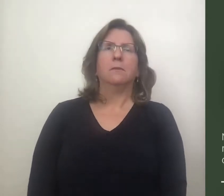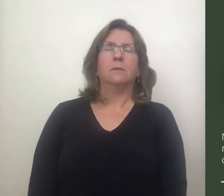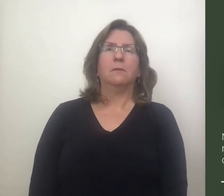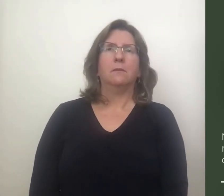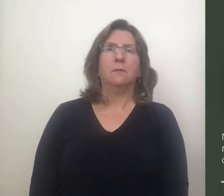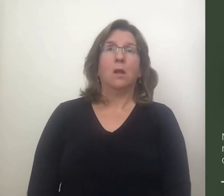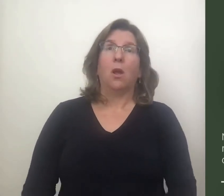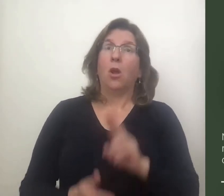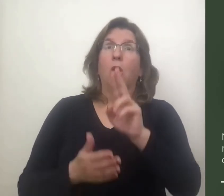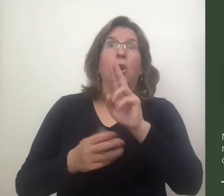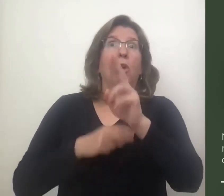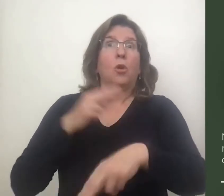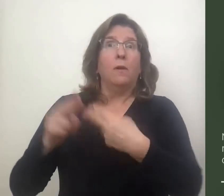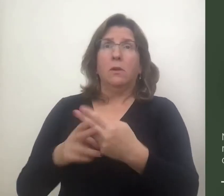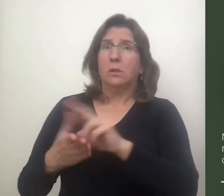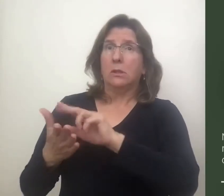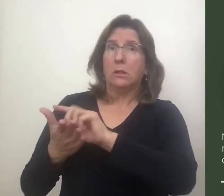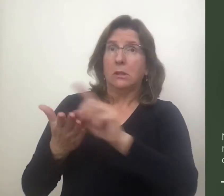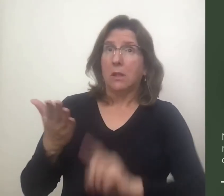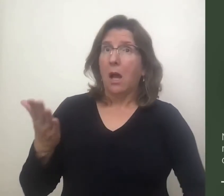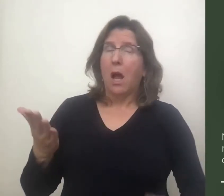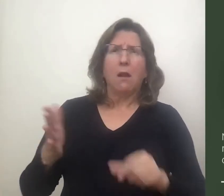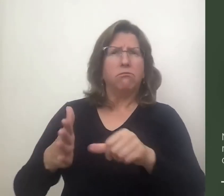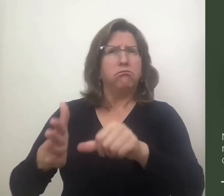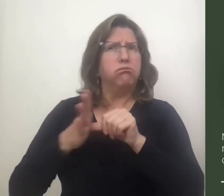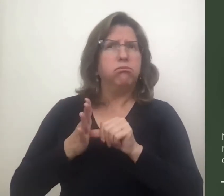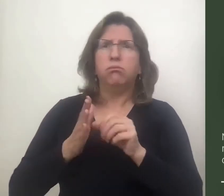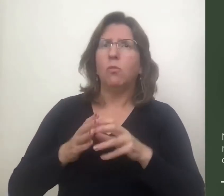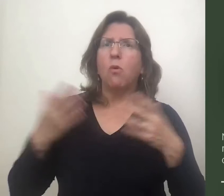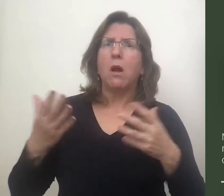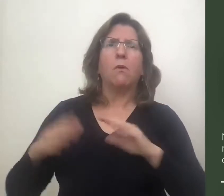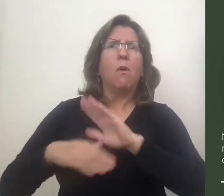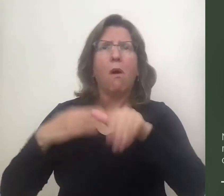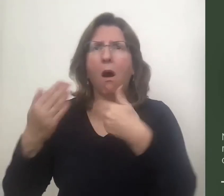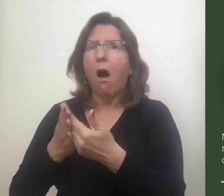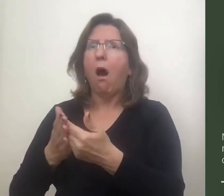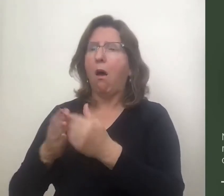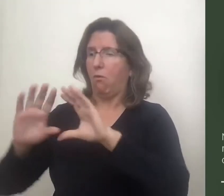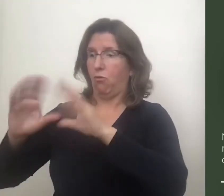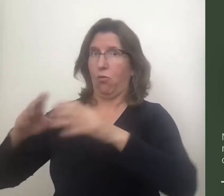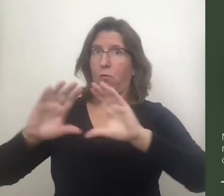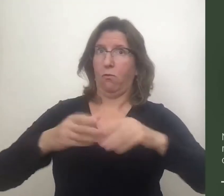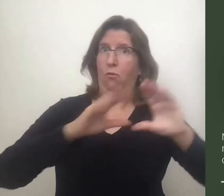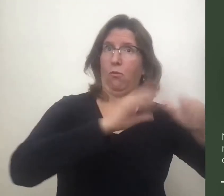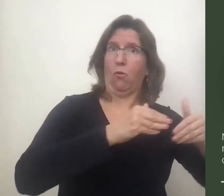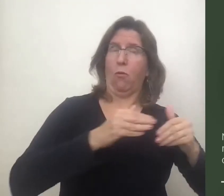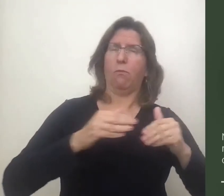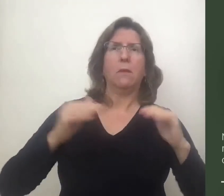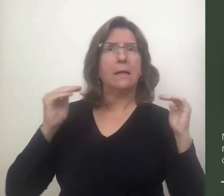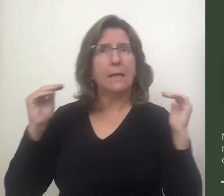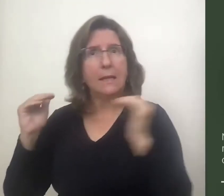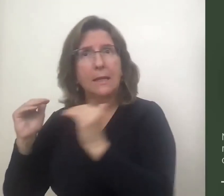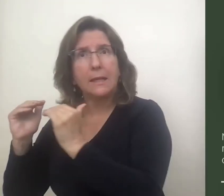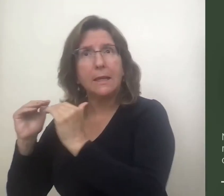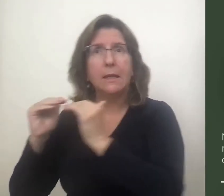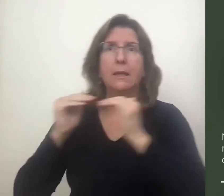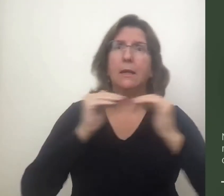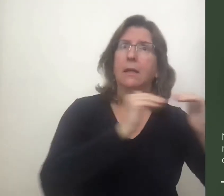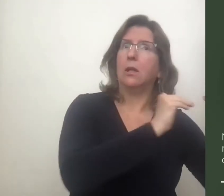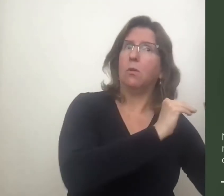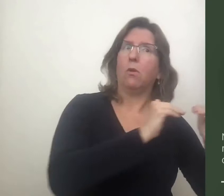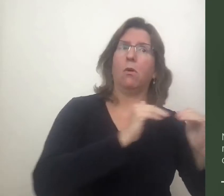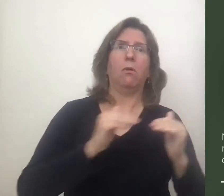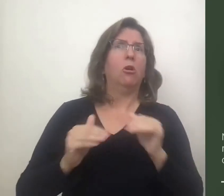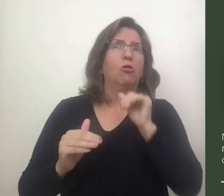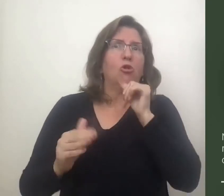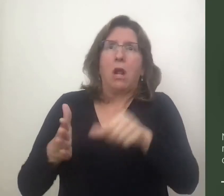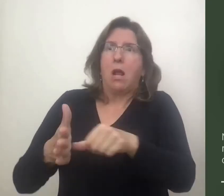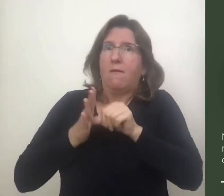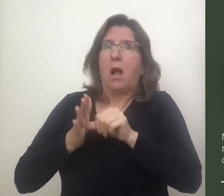In universal design, the needs of one group are not emphasized or prioritized over those